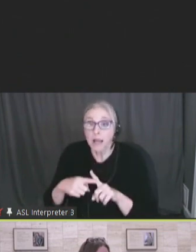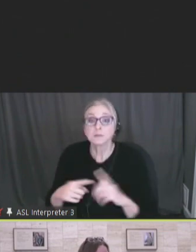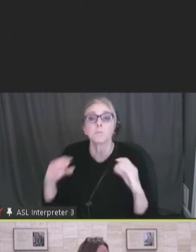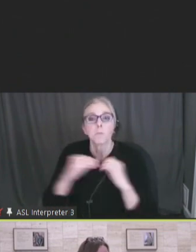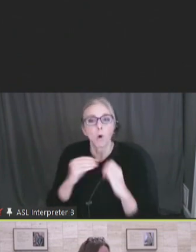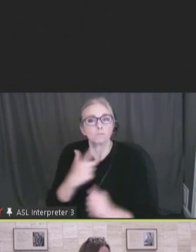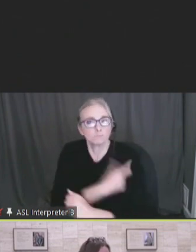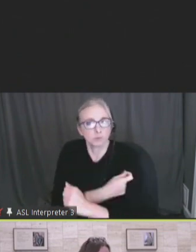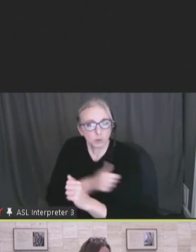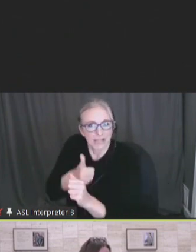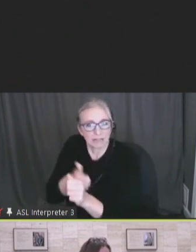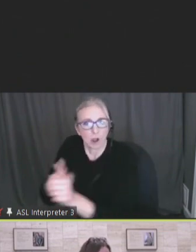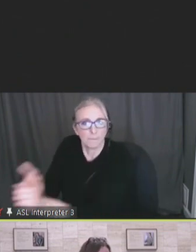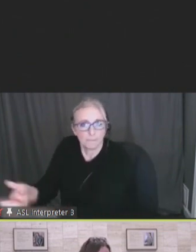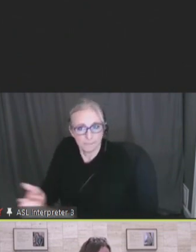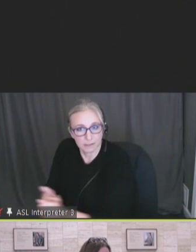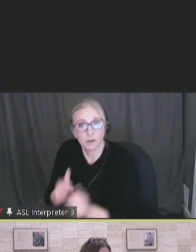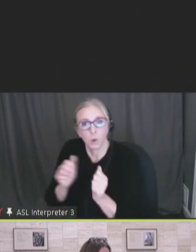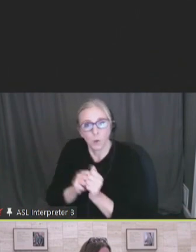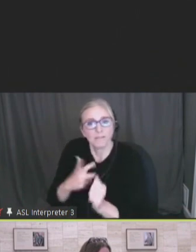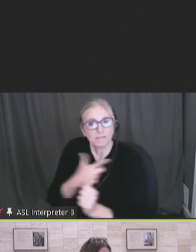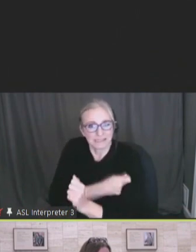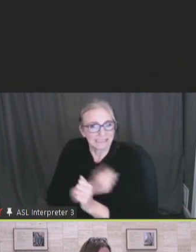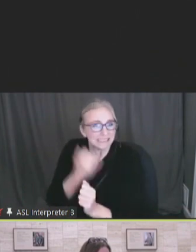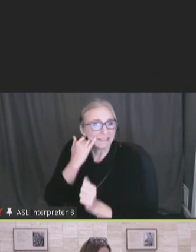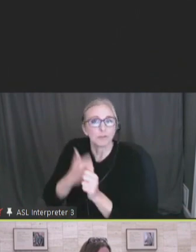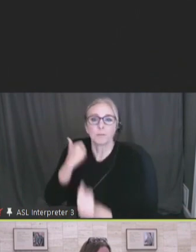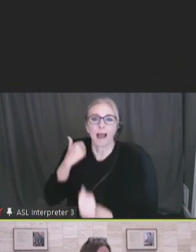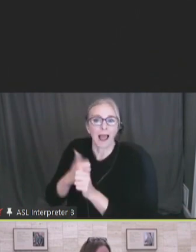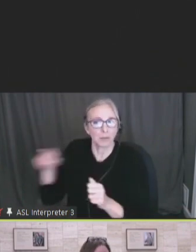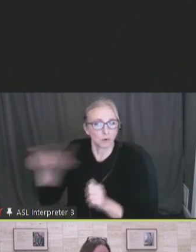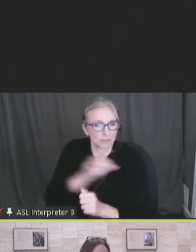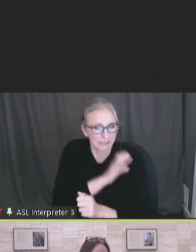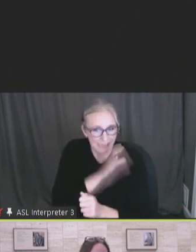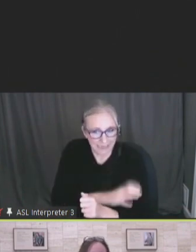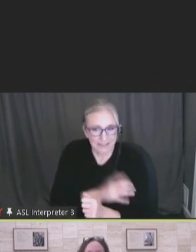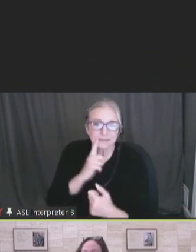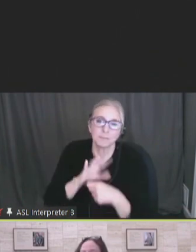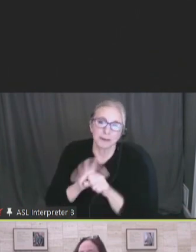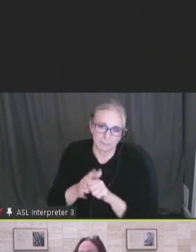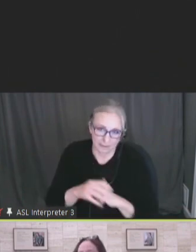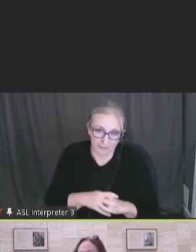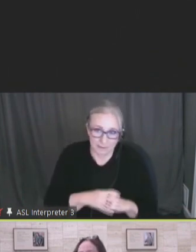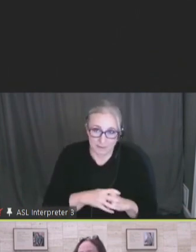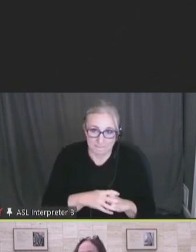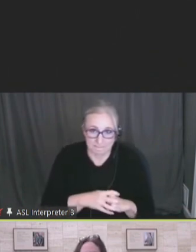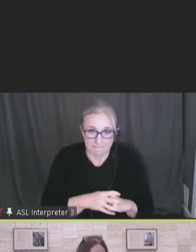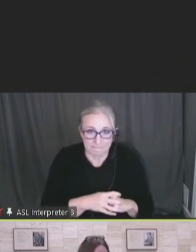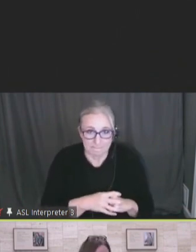vaccination clinics for those who have fallen behind due to the pandemic. Robert Hopkins: